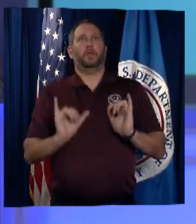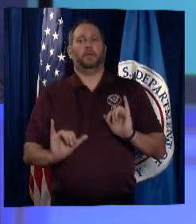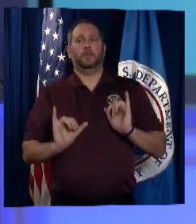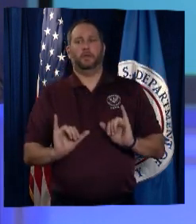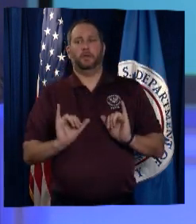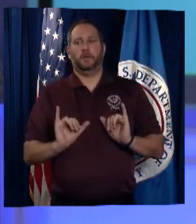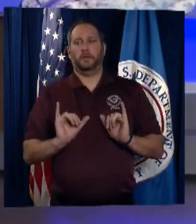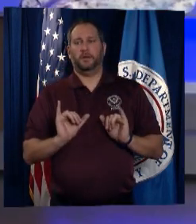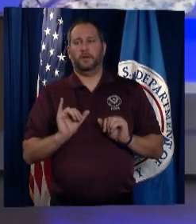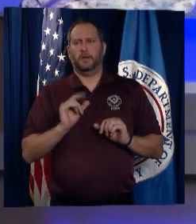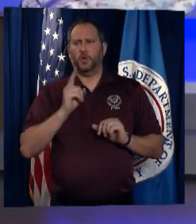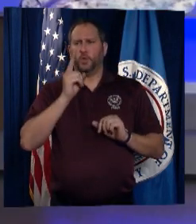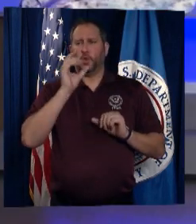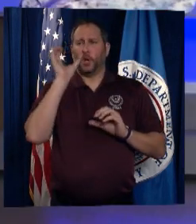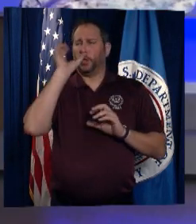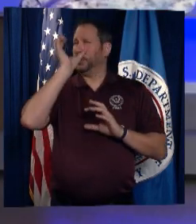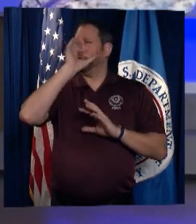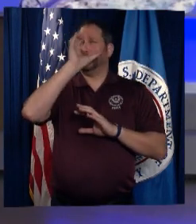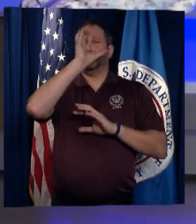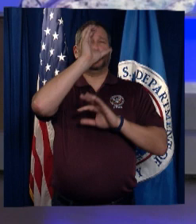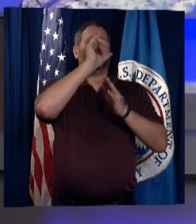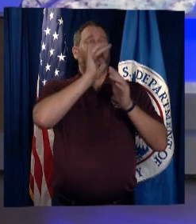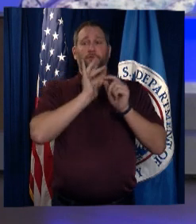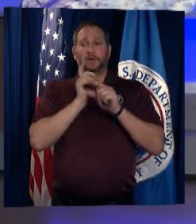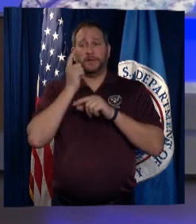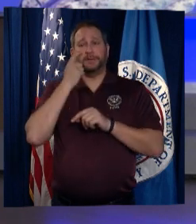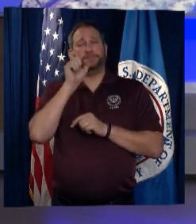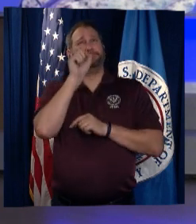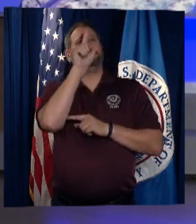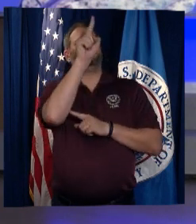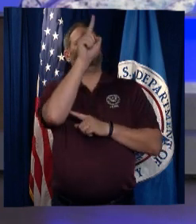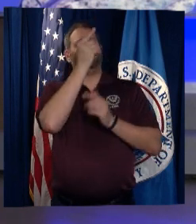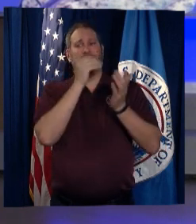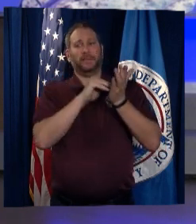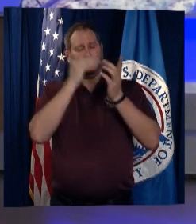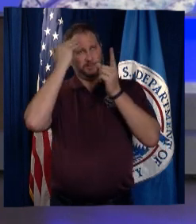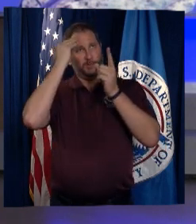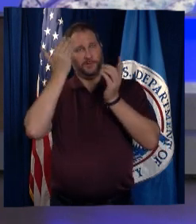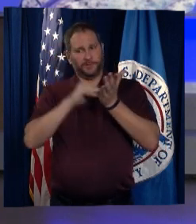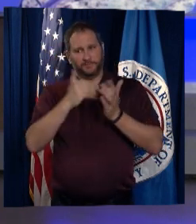my experience your community brokers, they're the people who have one